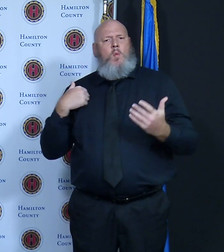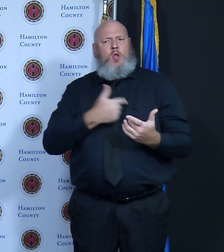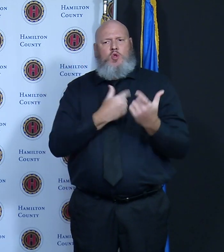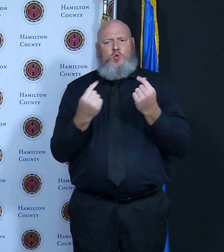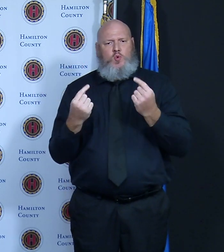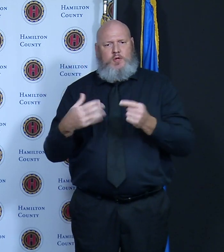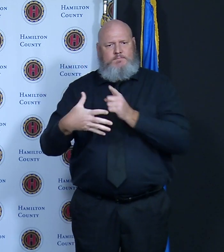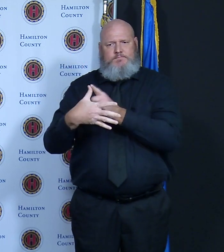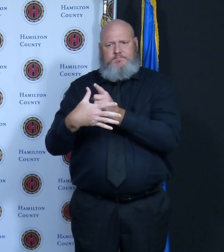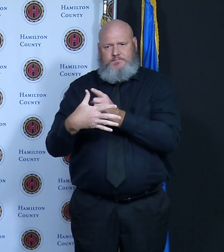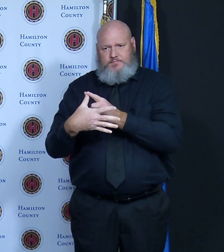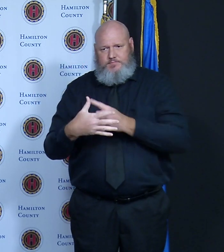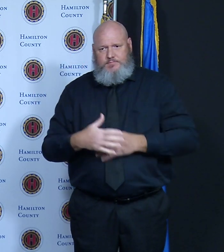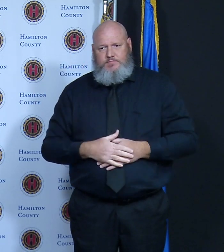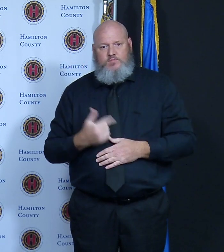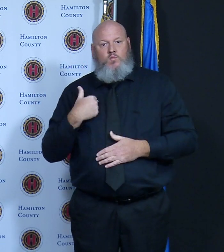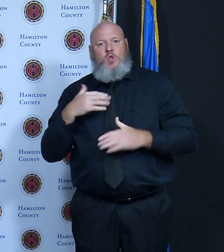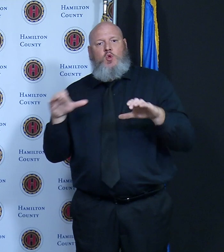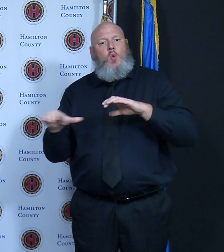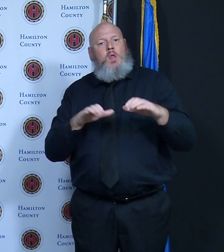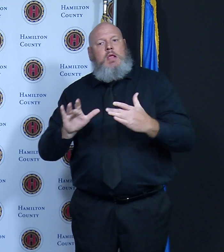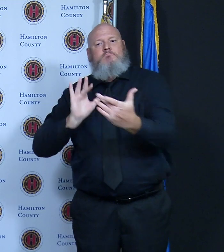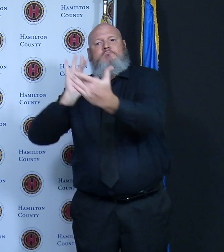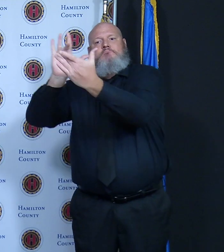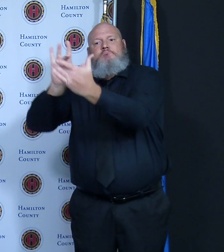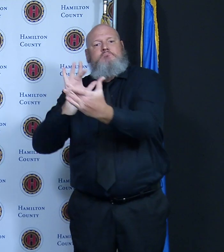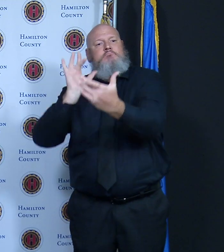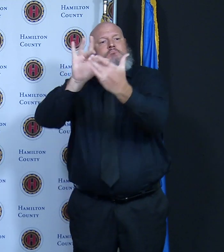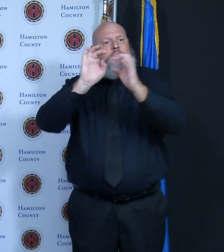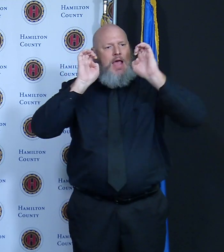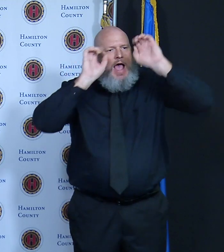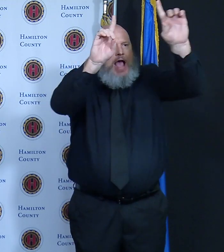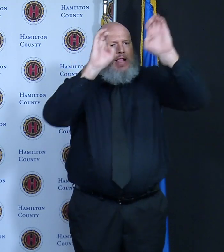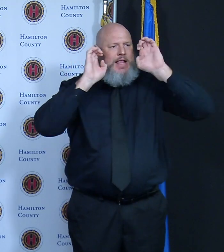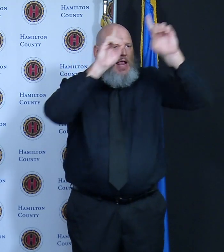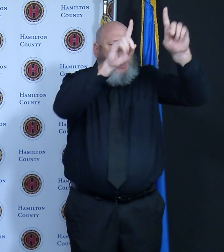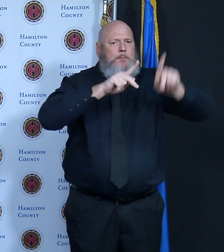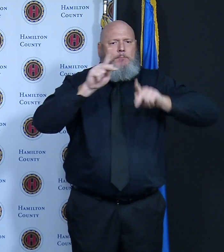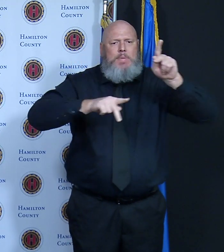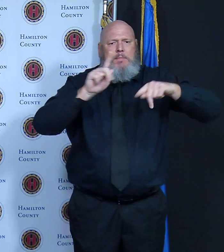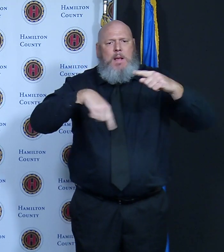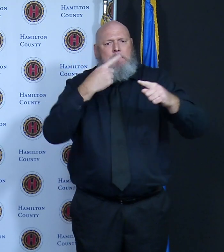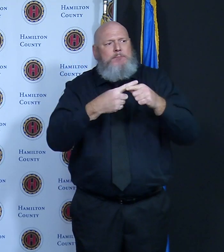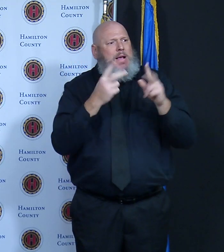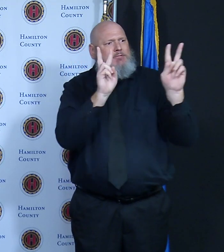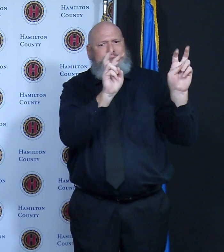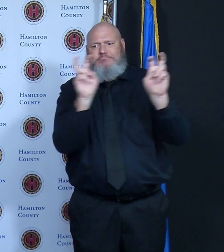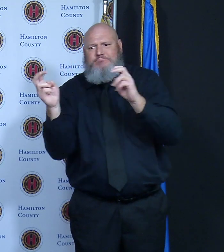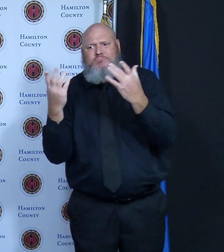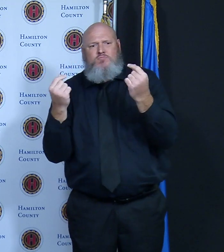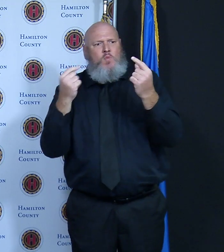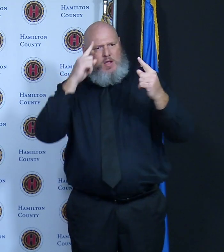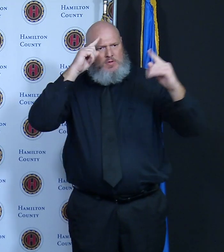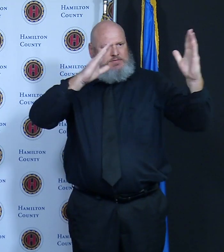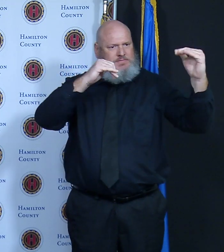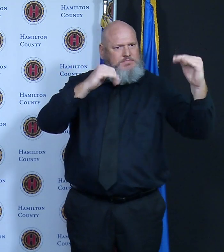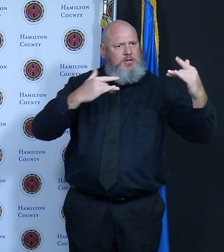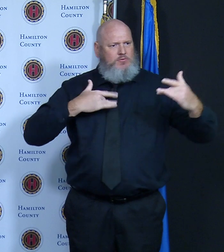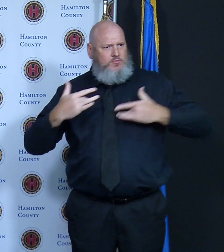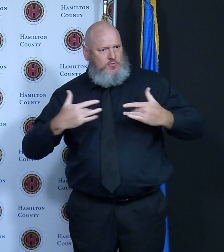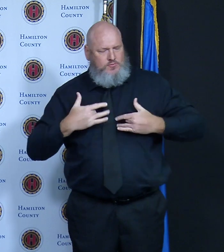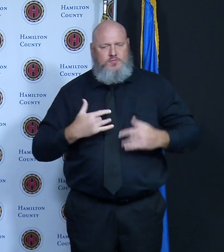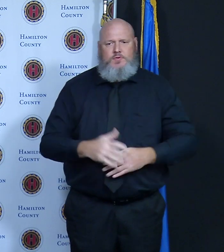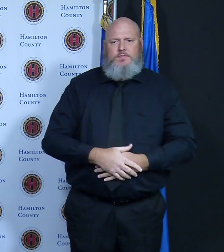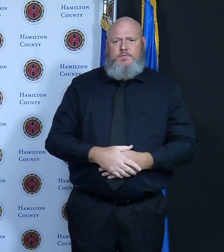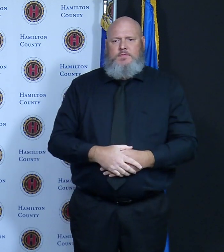education so we have lots of information at HCready.org we've also set